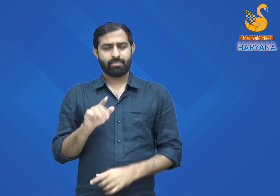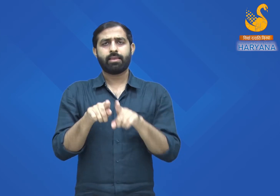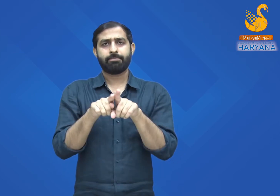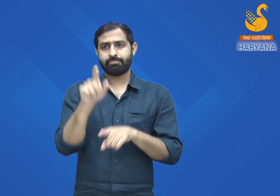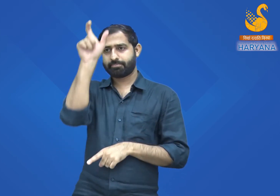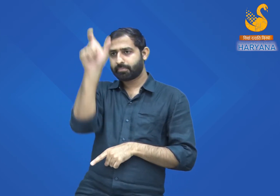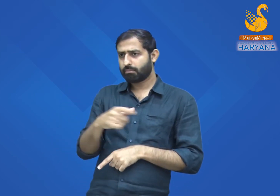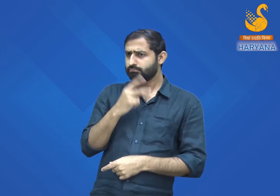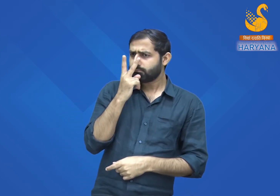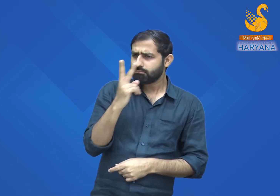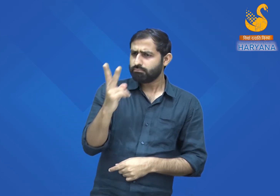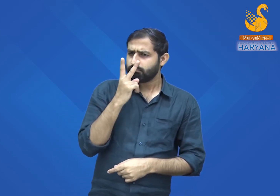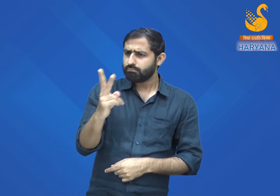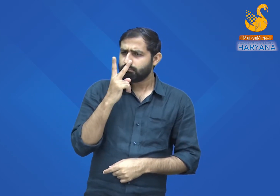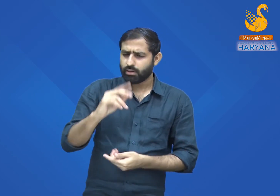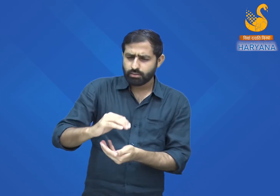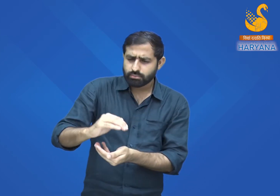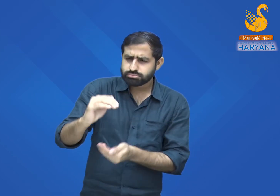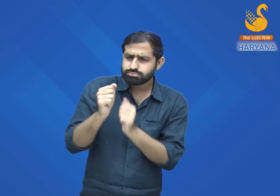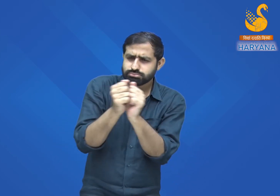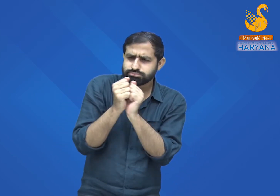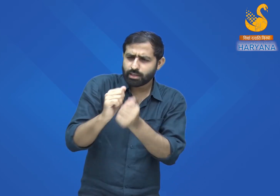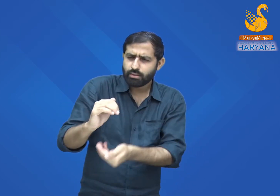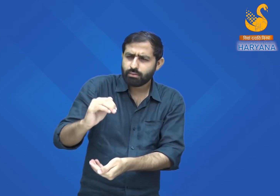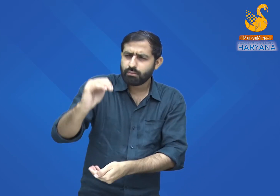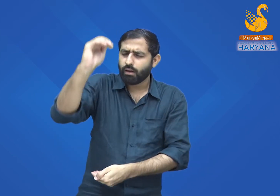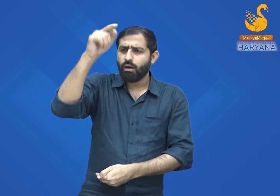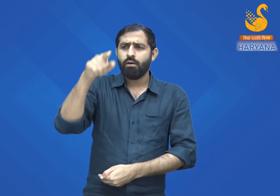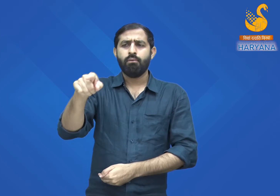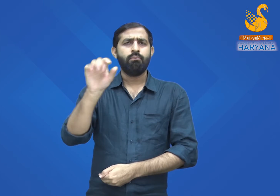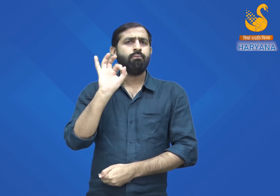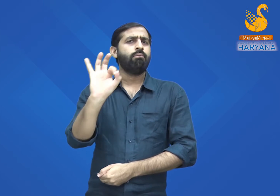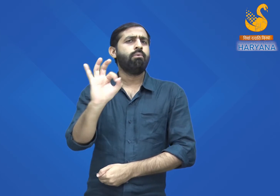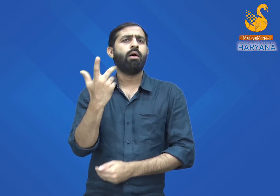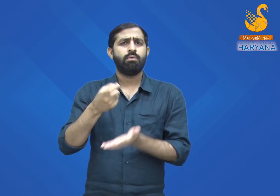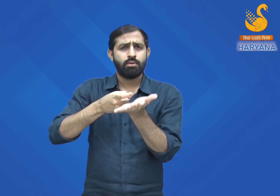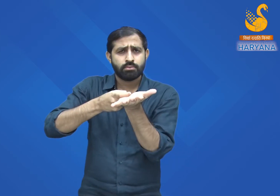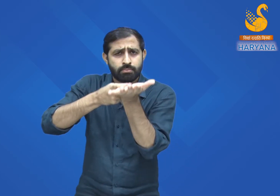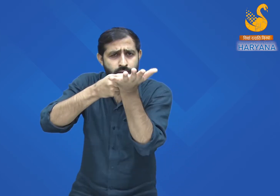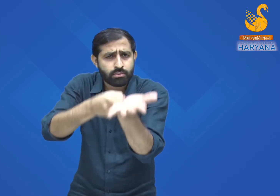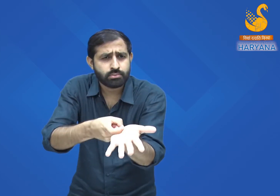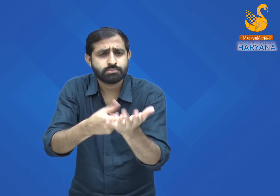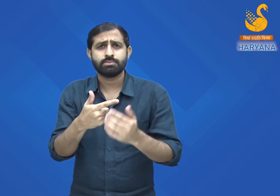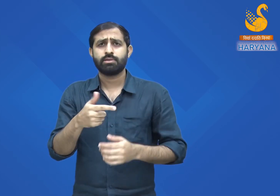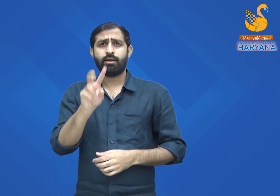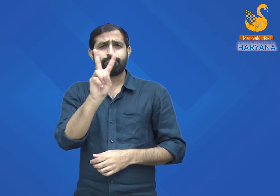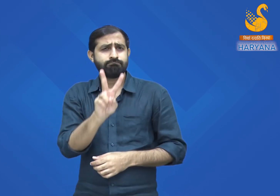For example, parents in different cultures play an important role in molding children's behavior